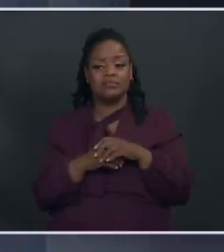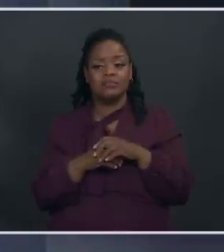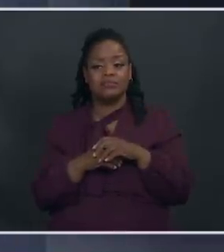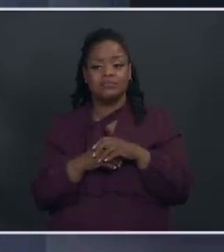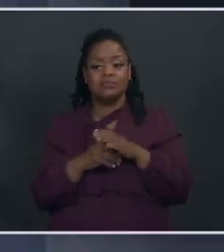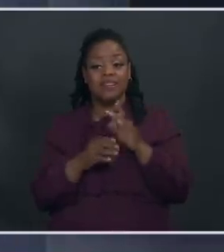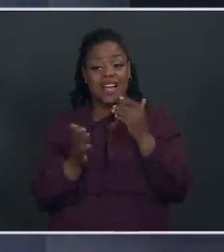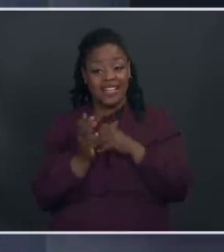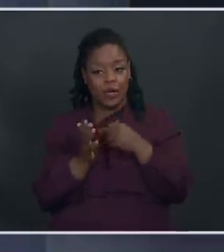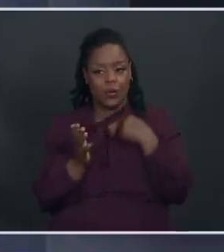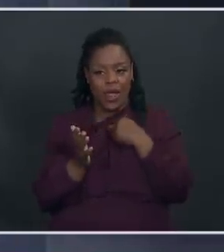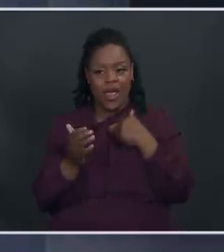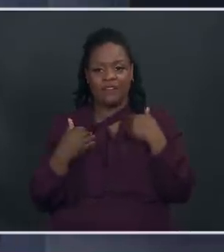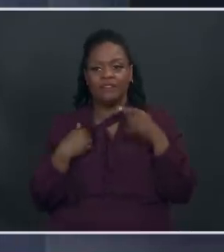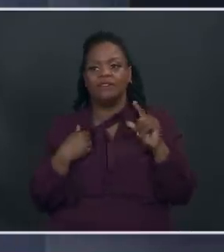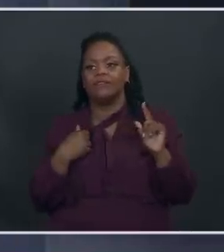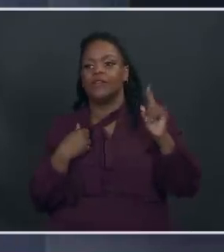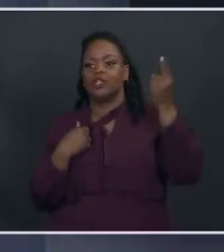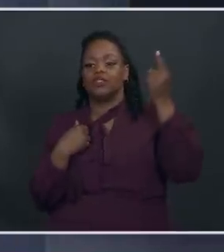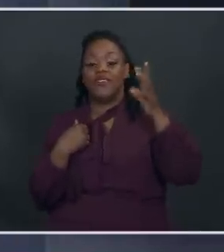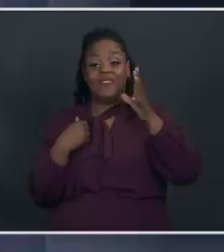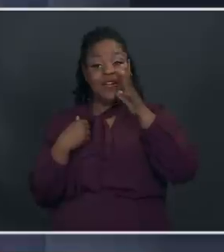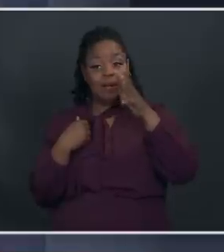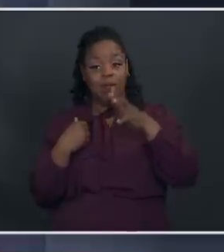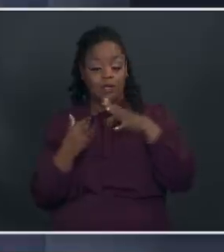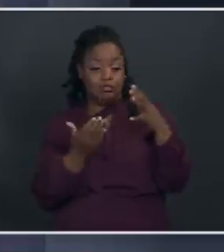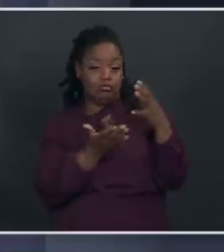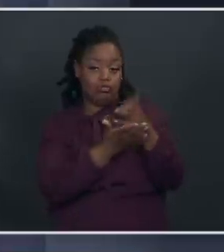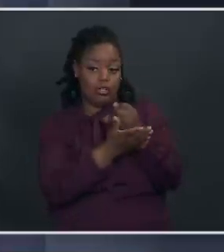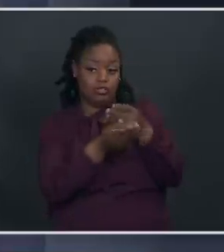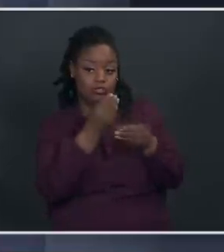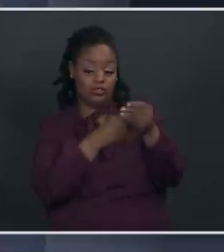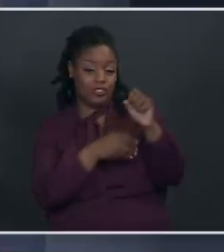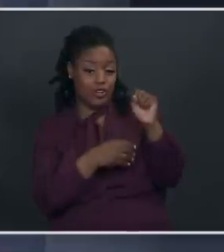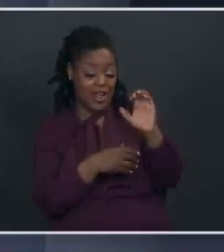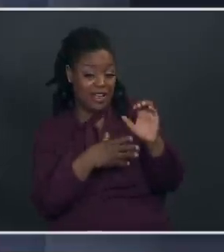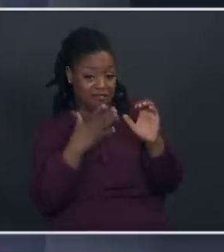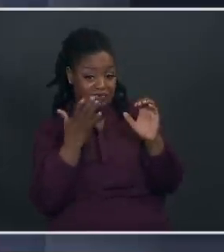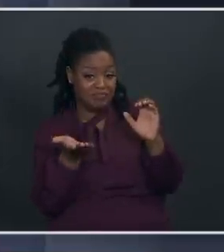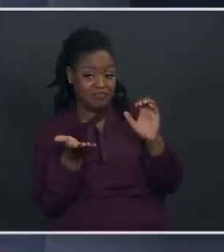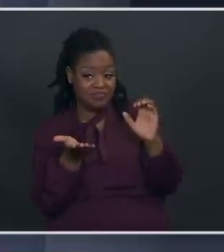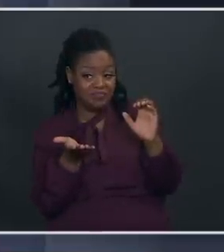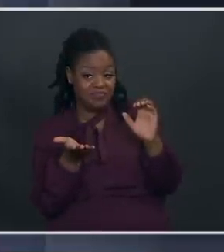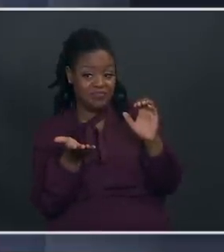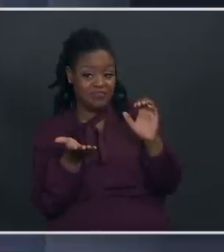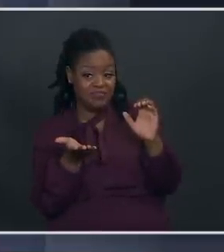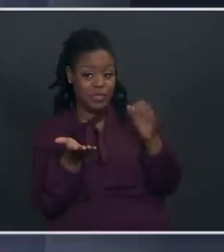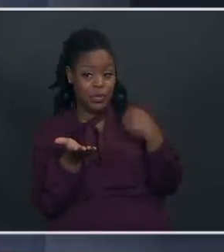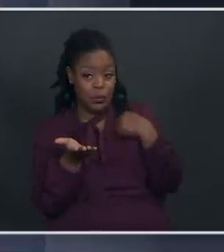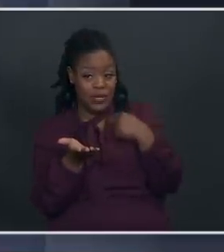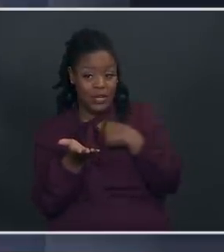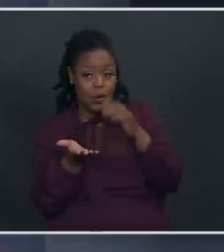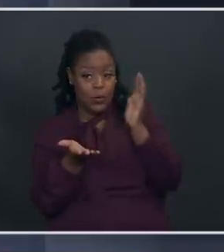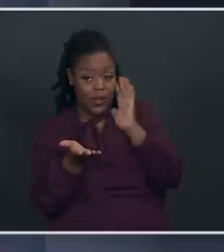Treasury Secretary and a team that's surrounding her. And, often, questions about market we'll send to them. But our team is, of course -- our economic team,